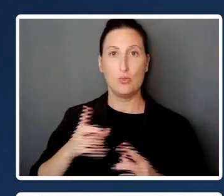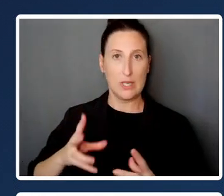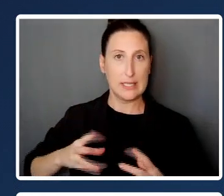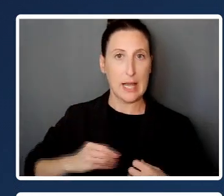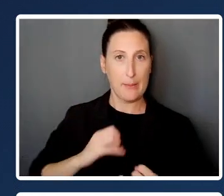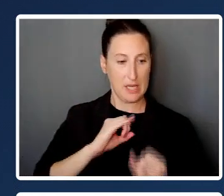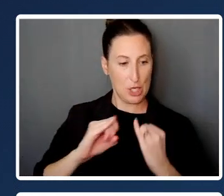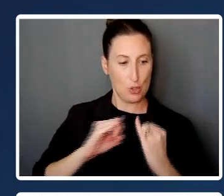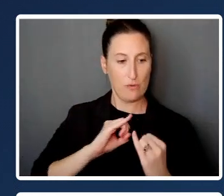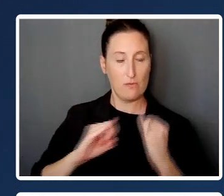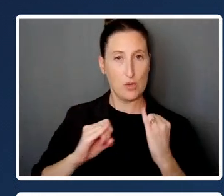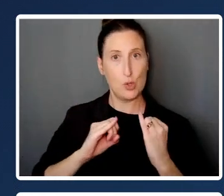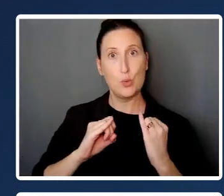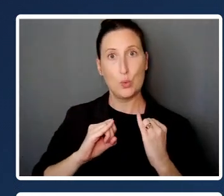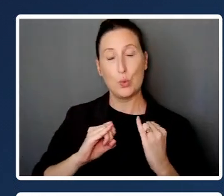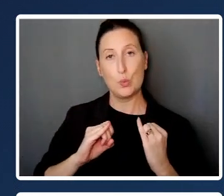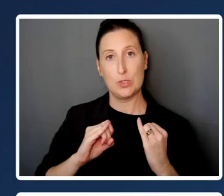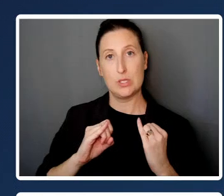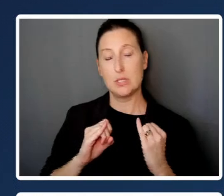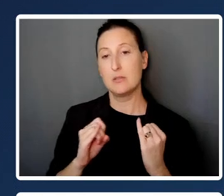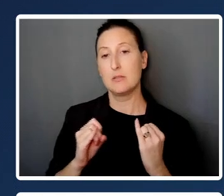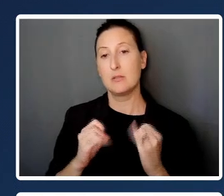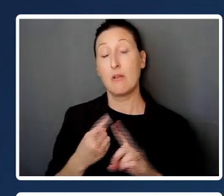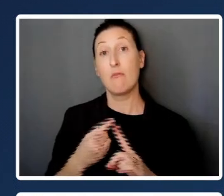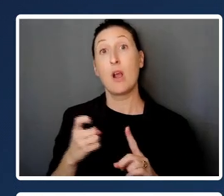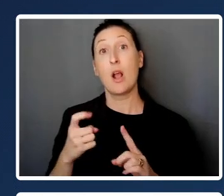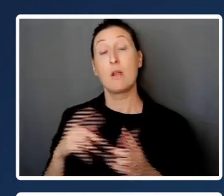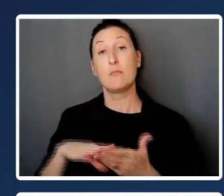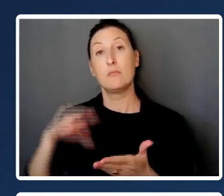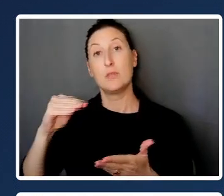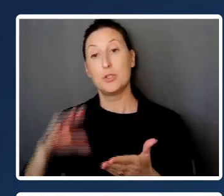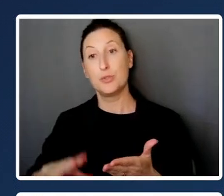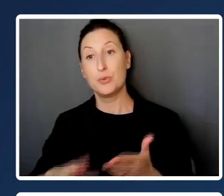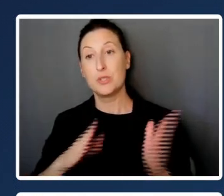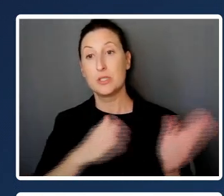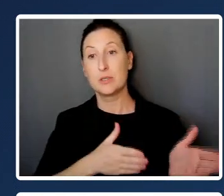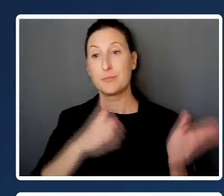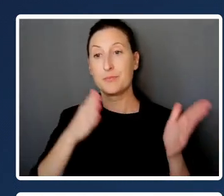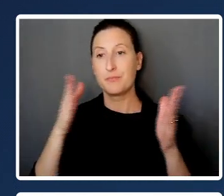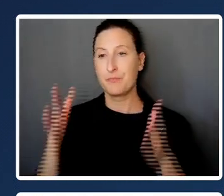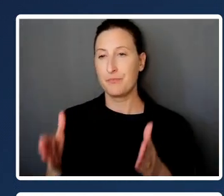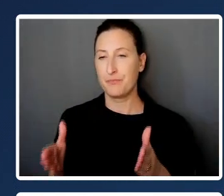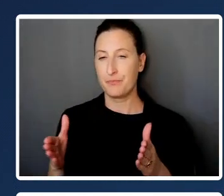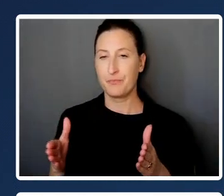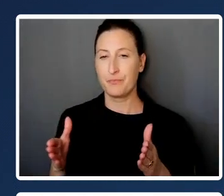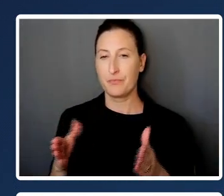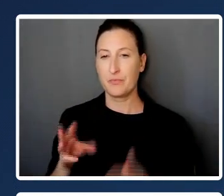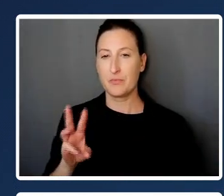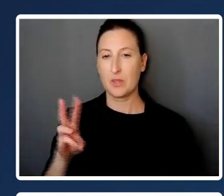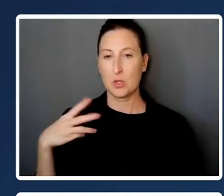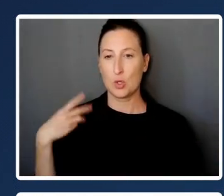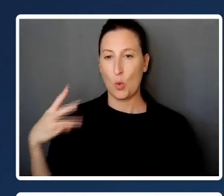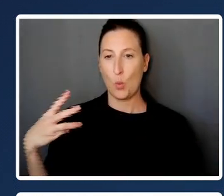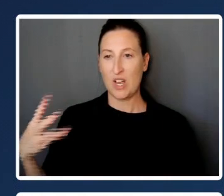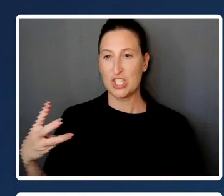The Washington Senior Wellness Center, Ms. Evelyn Minor was an amazing person to partner with and